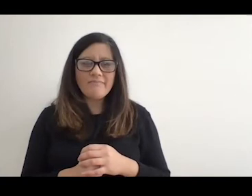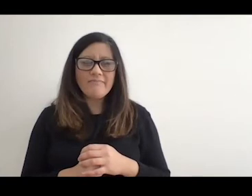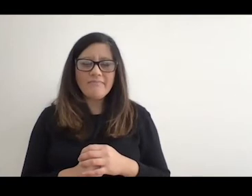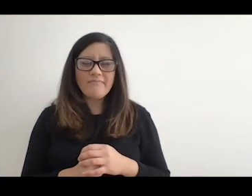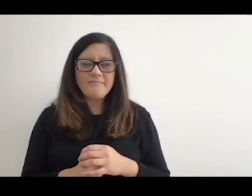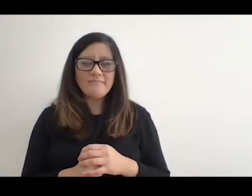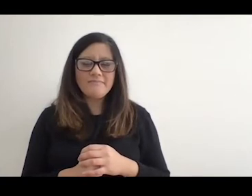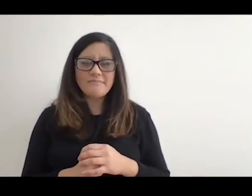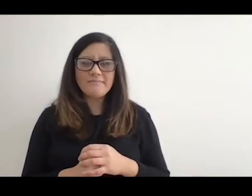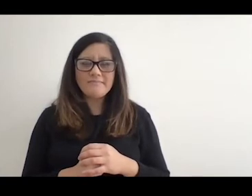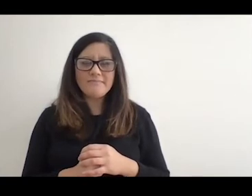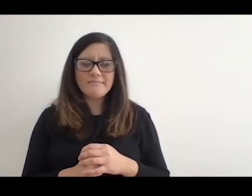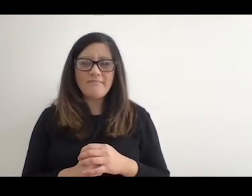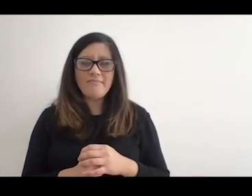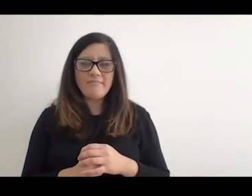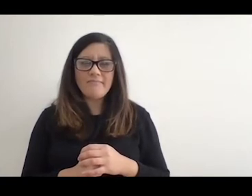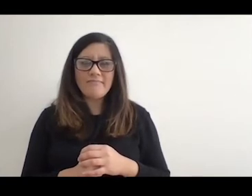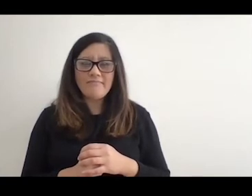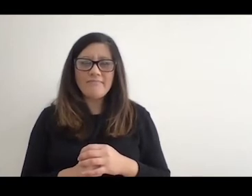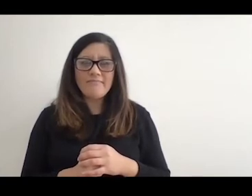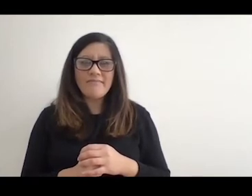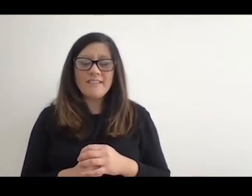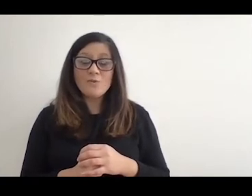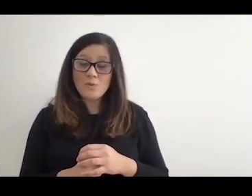The idea of disability first or design